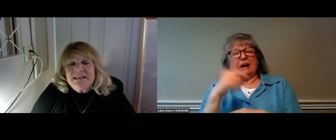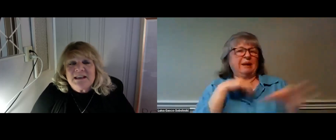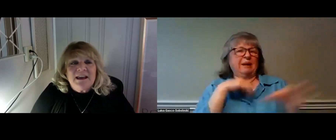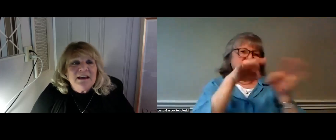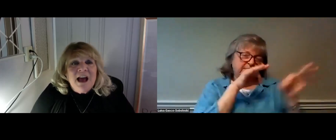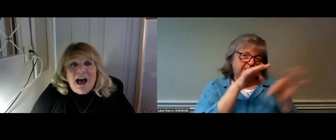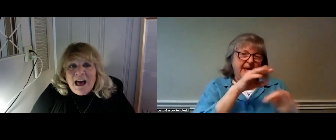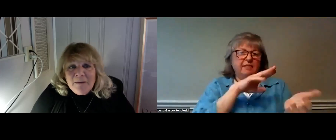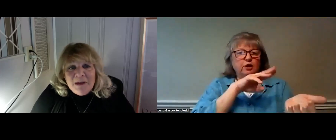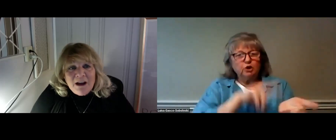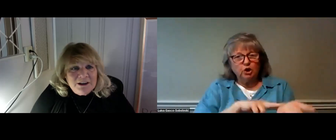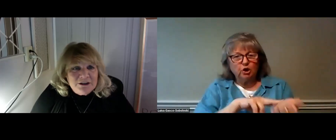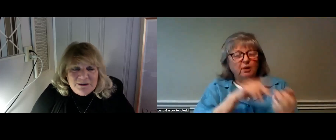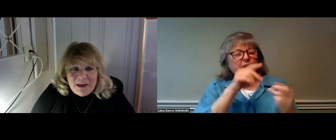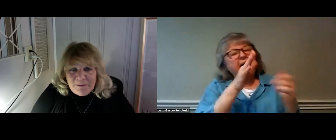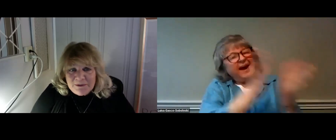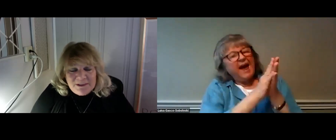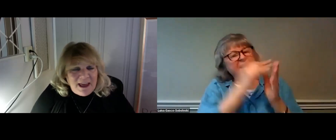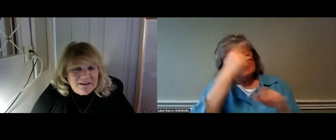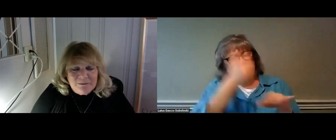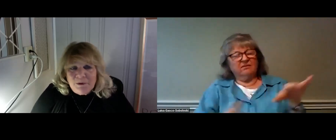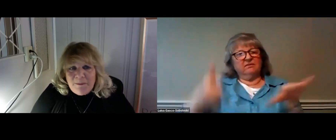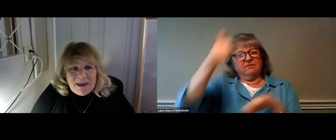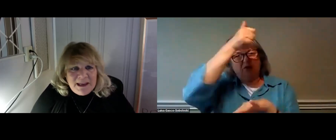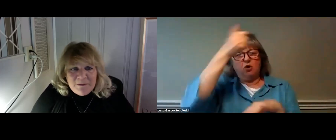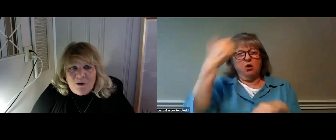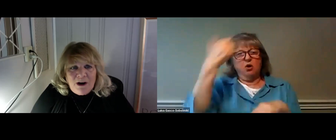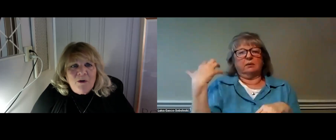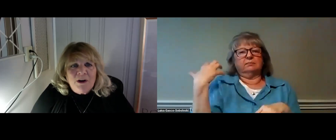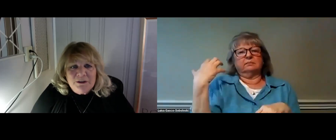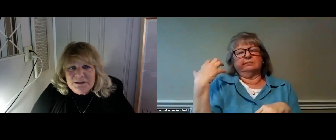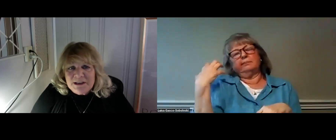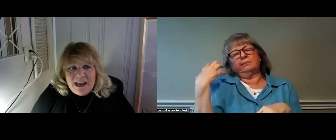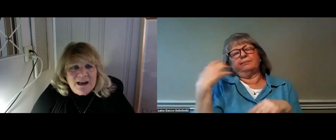said "I'm not going to do that for that prep anymore. I want you to stay and I